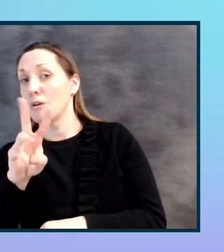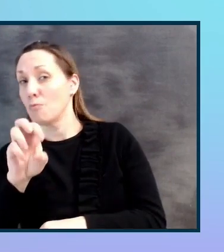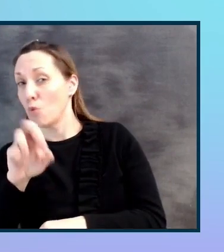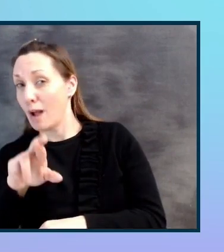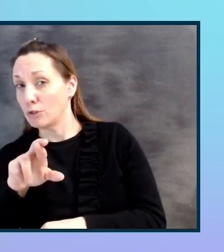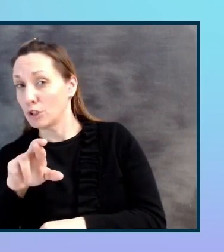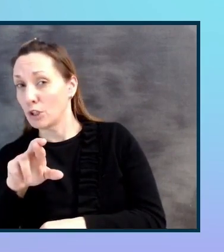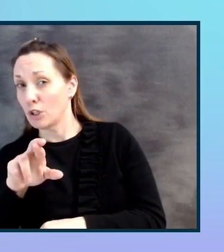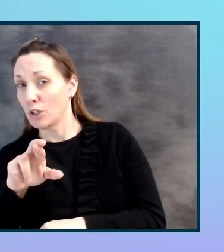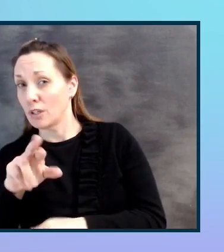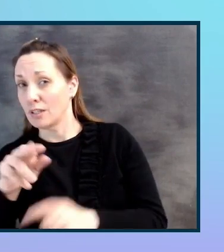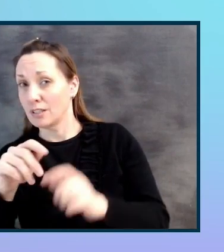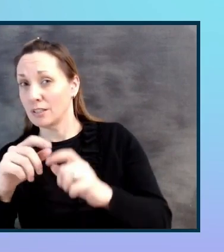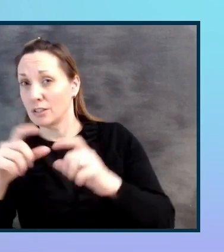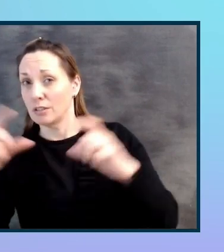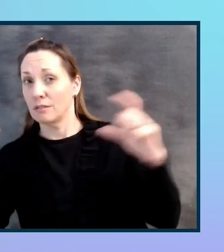and out shortcuts, is that correct?